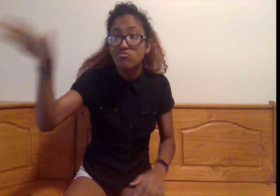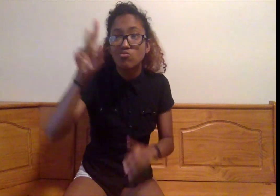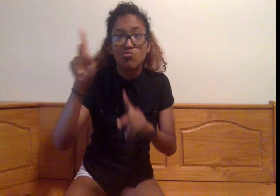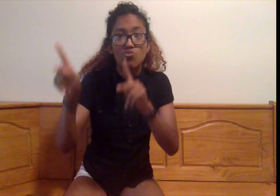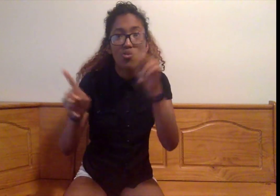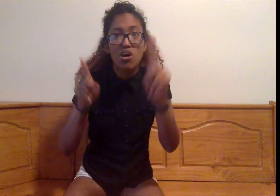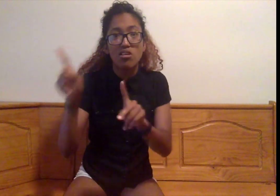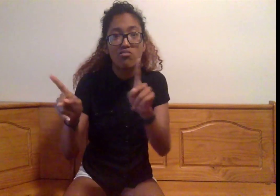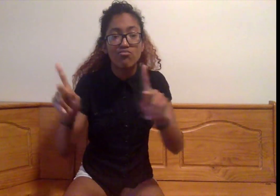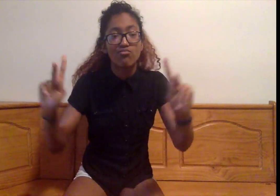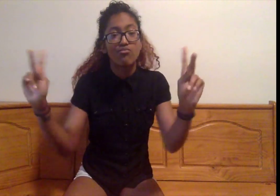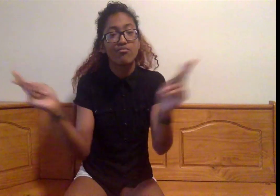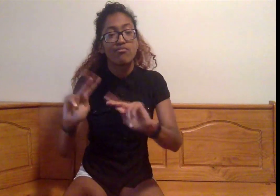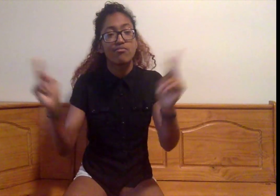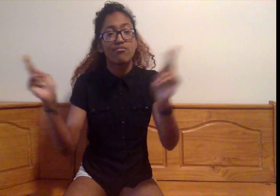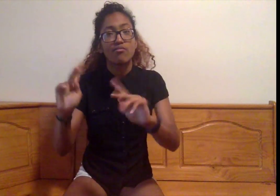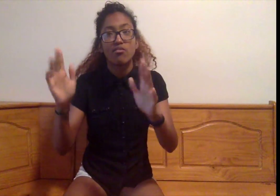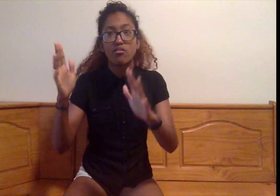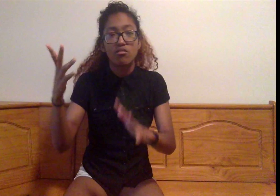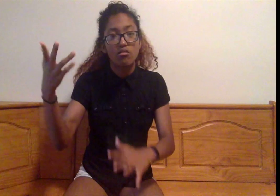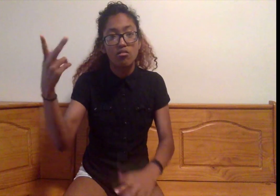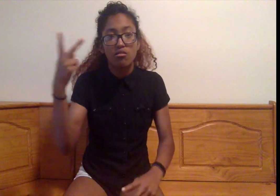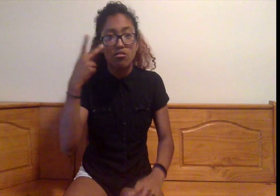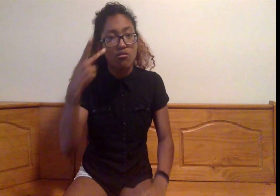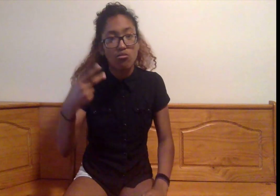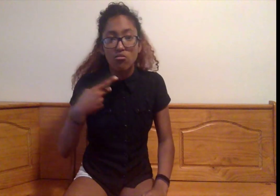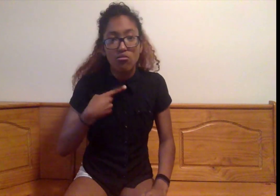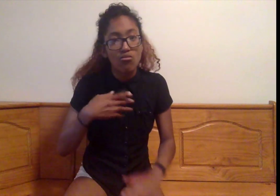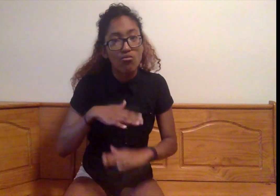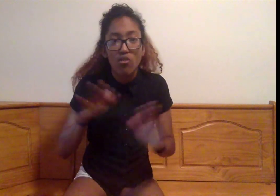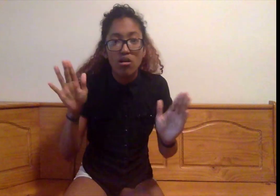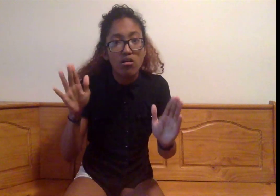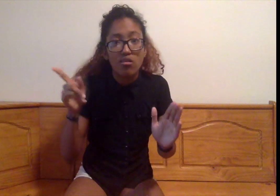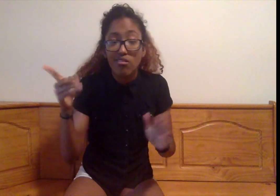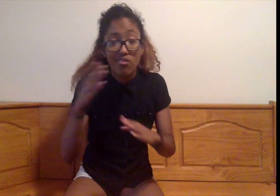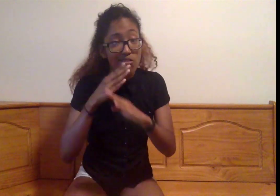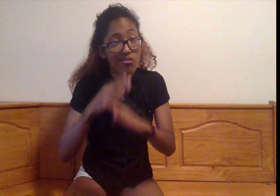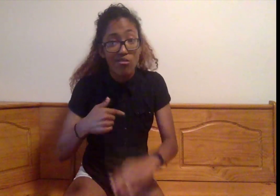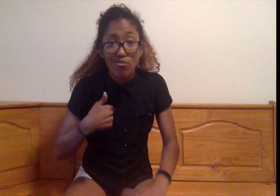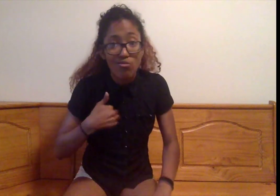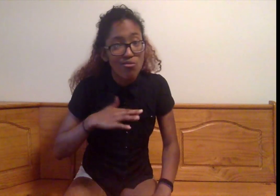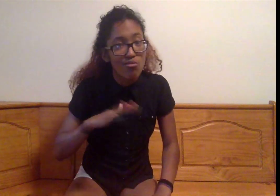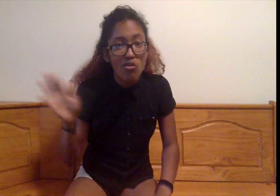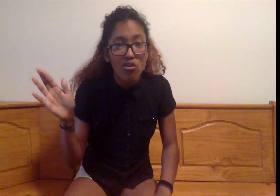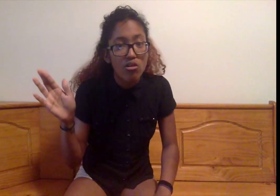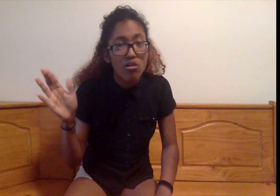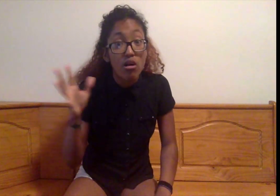where partygoers could no longer see or protect me,